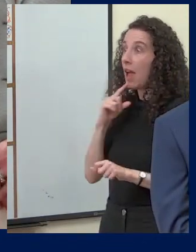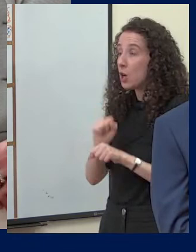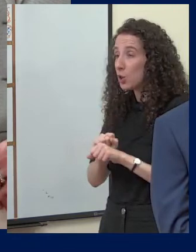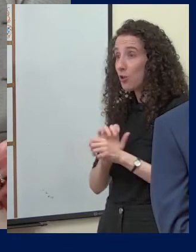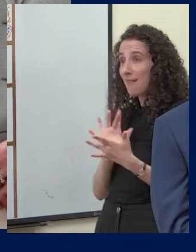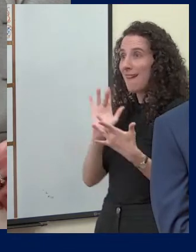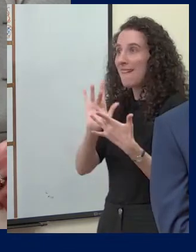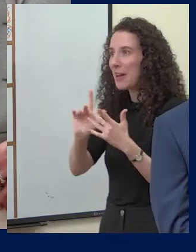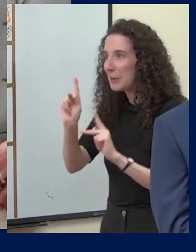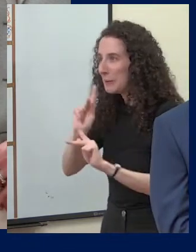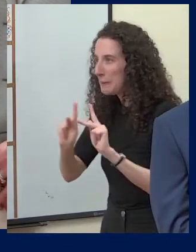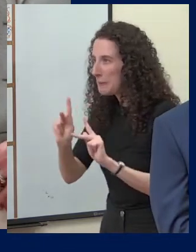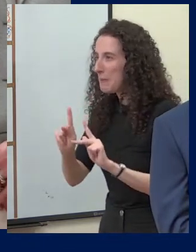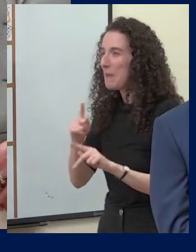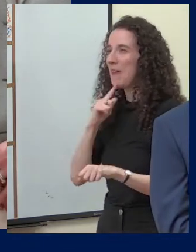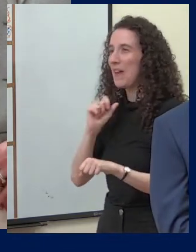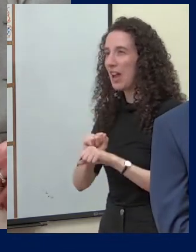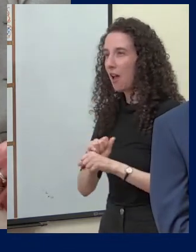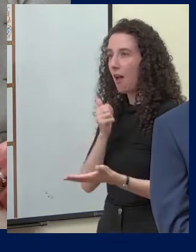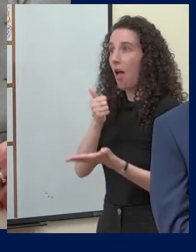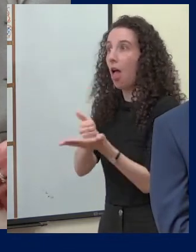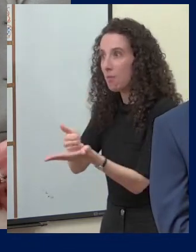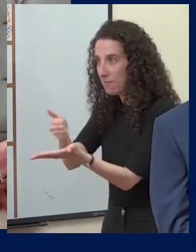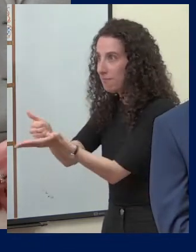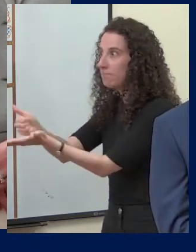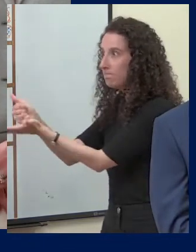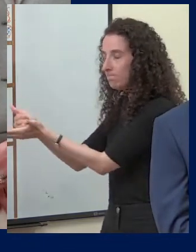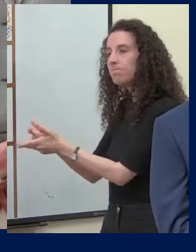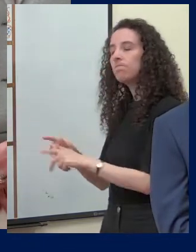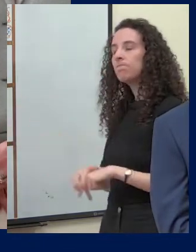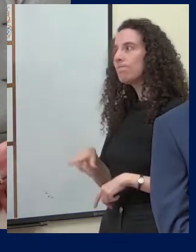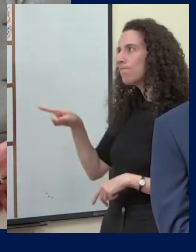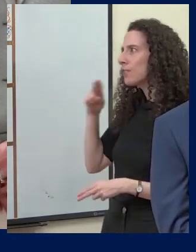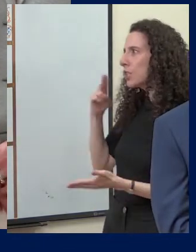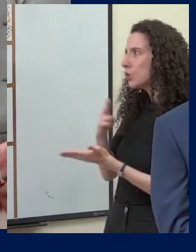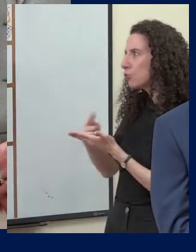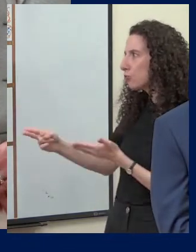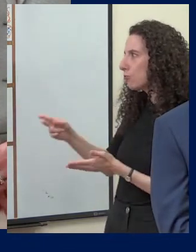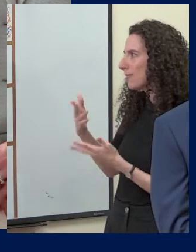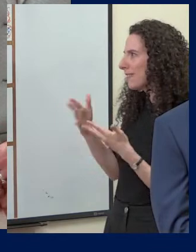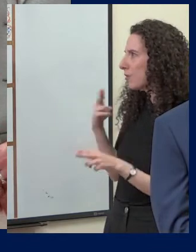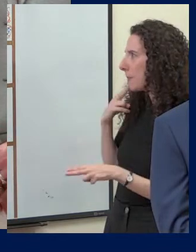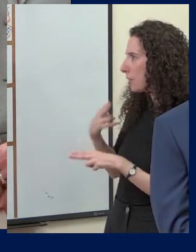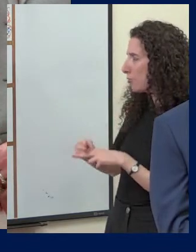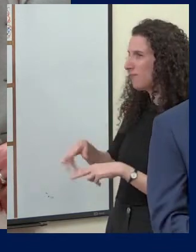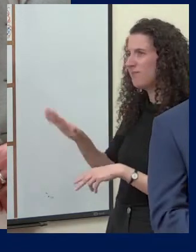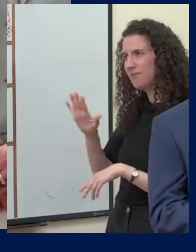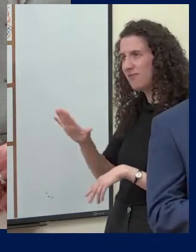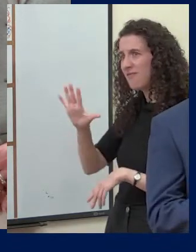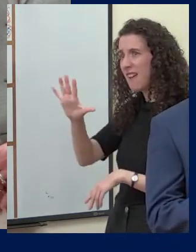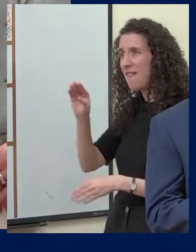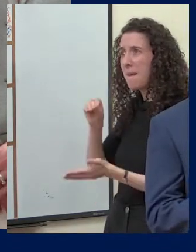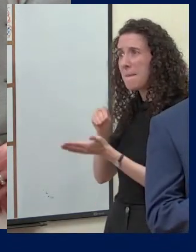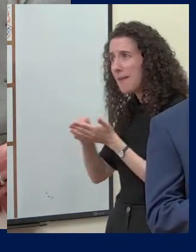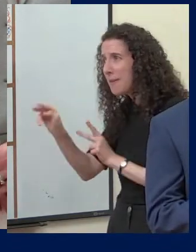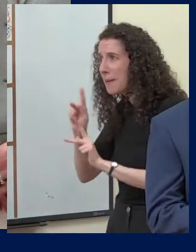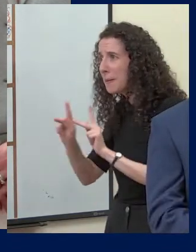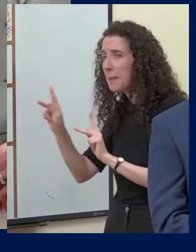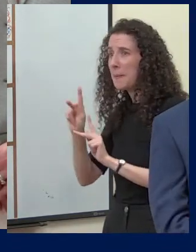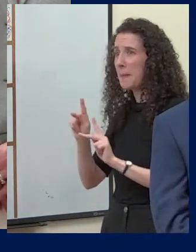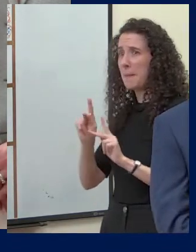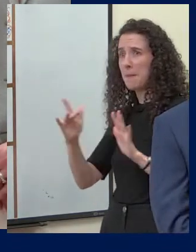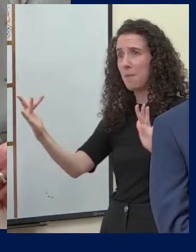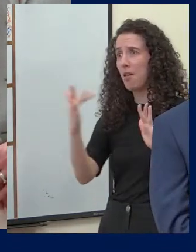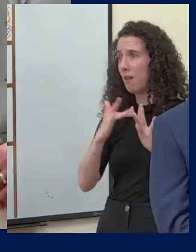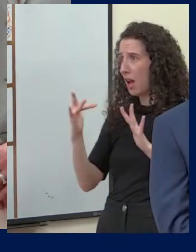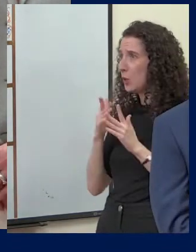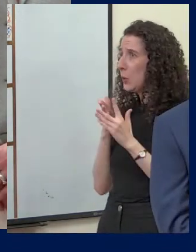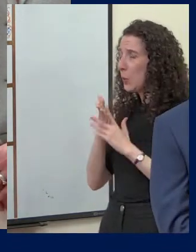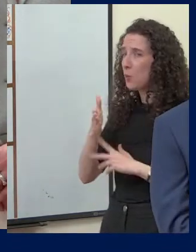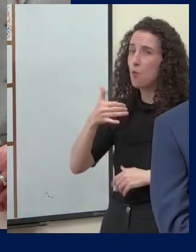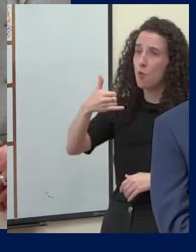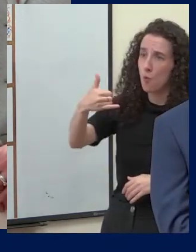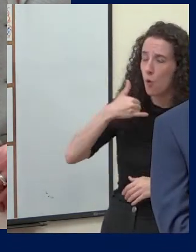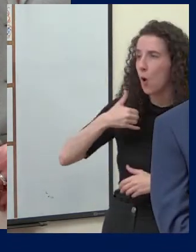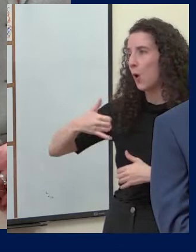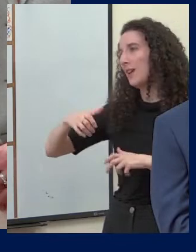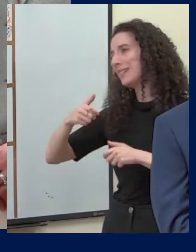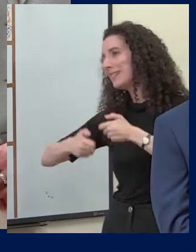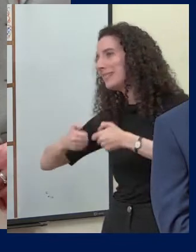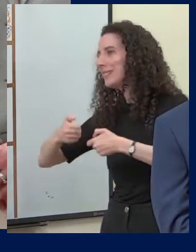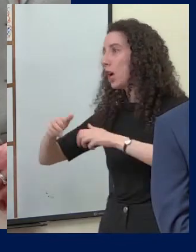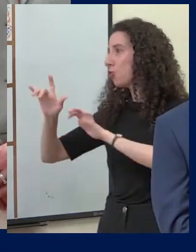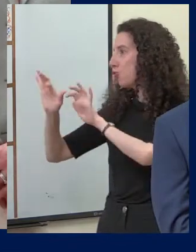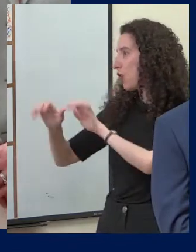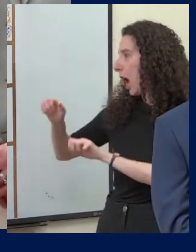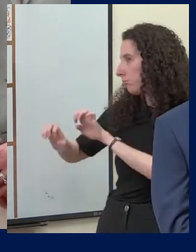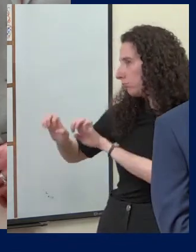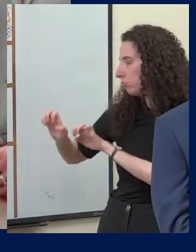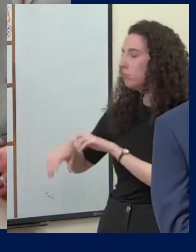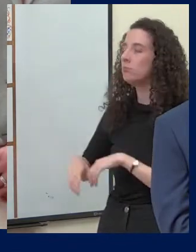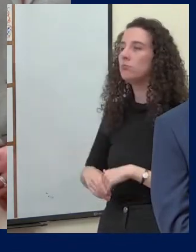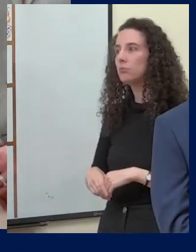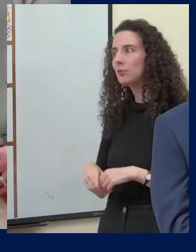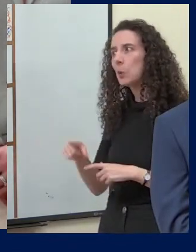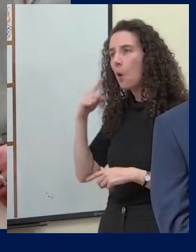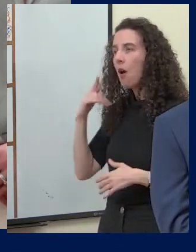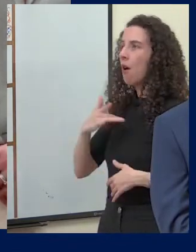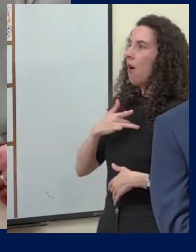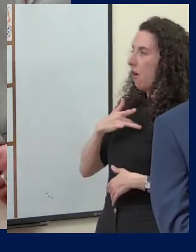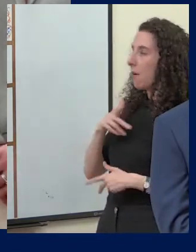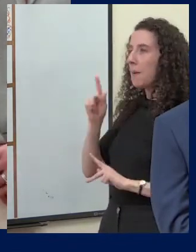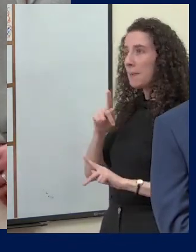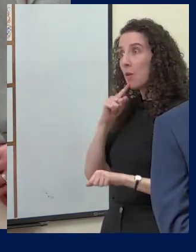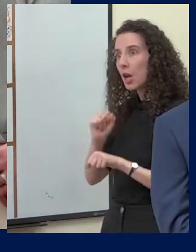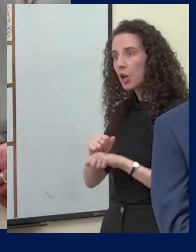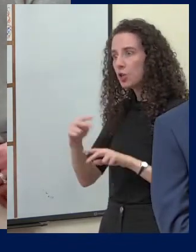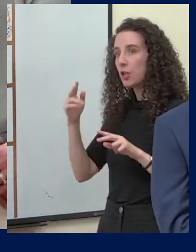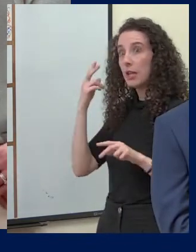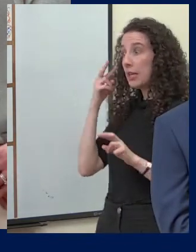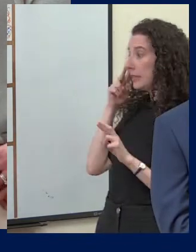So to me, it is heartening to see this as a resource and people know and understand